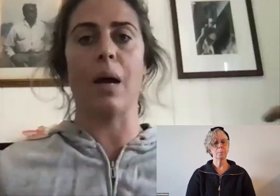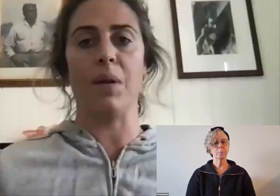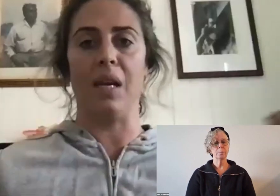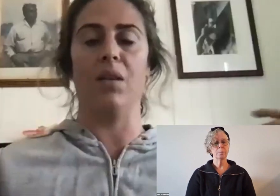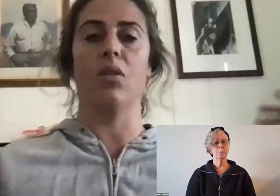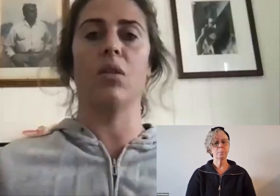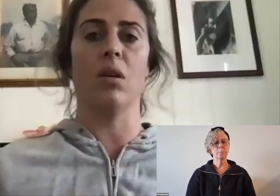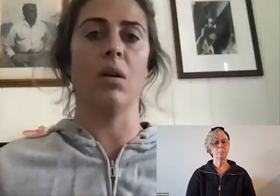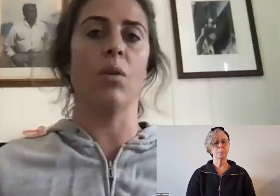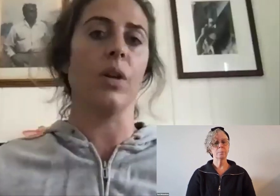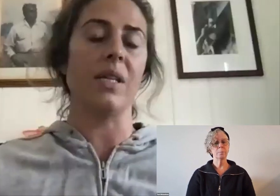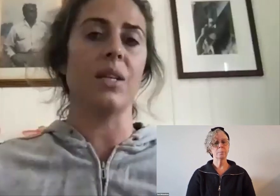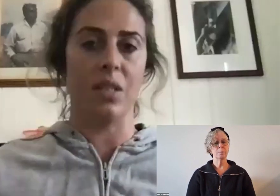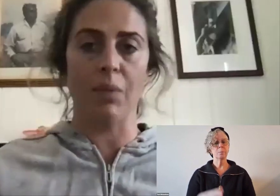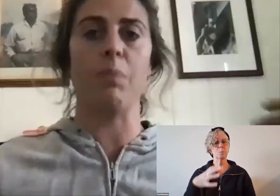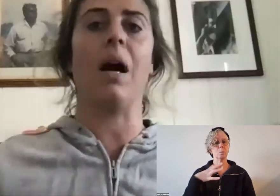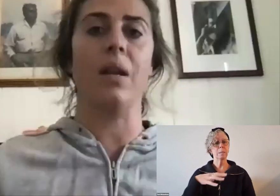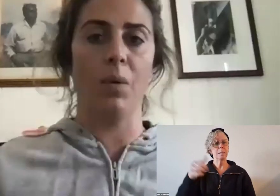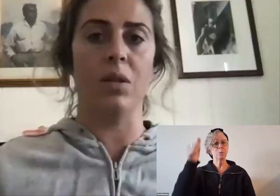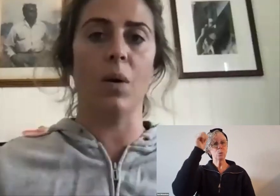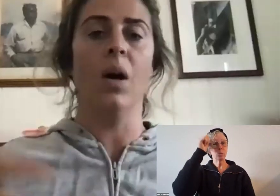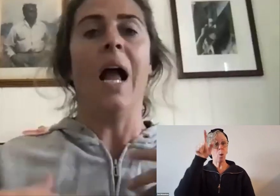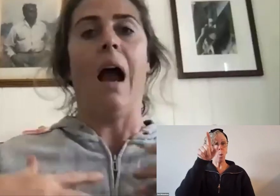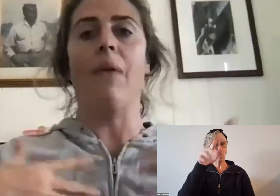in the organisations that we partner with as well.